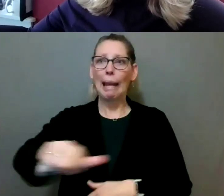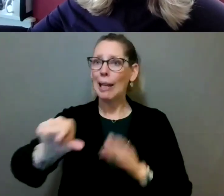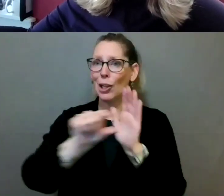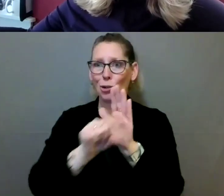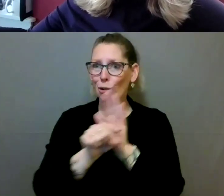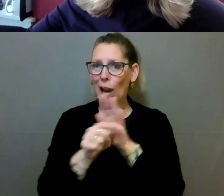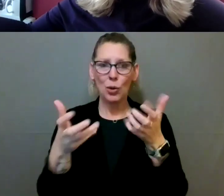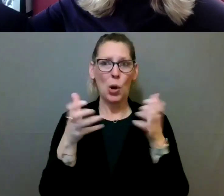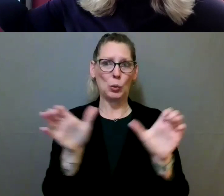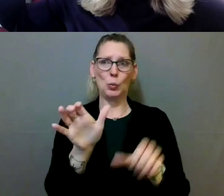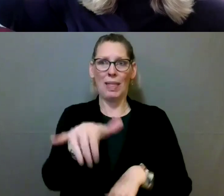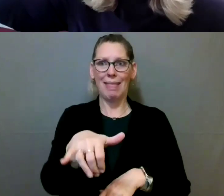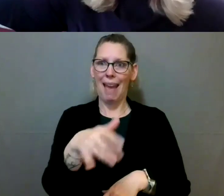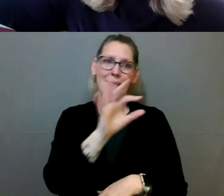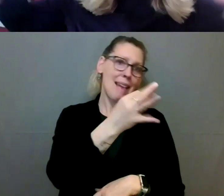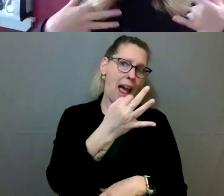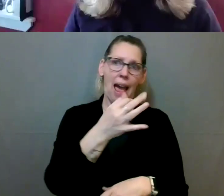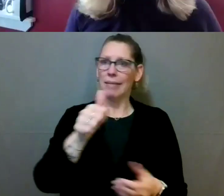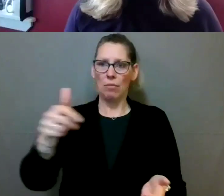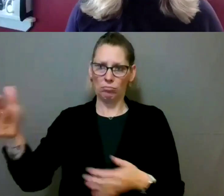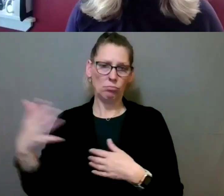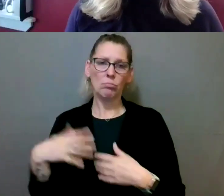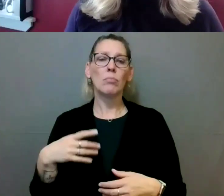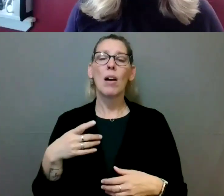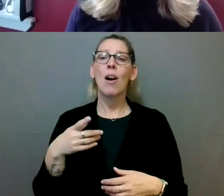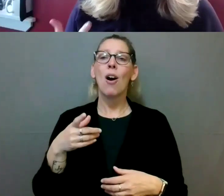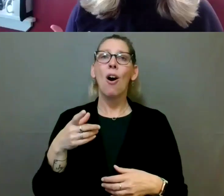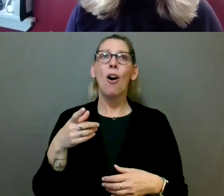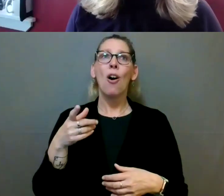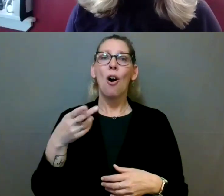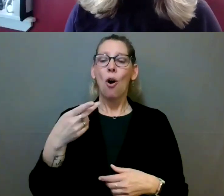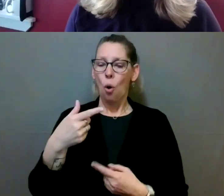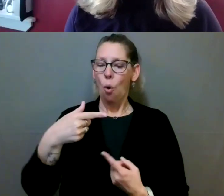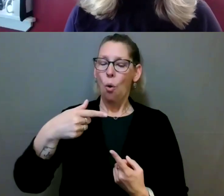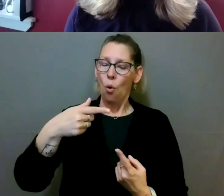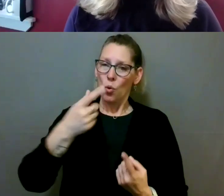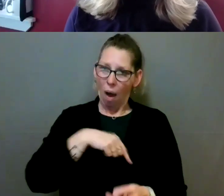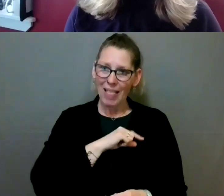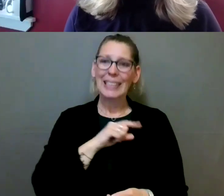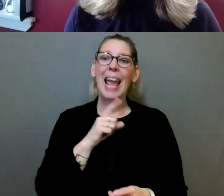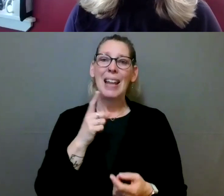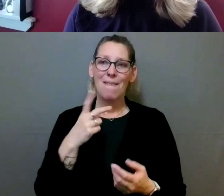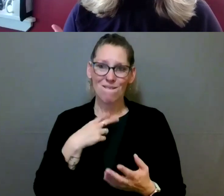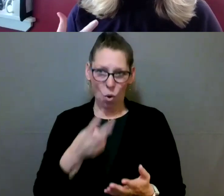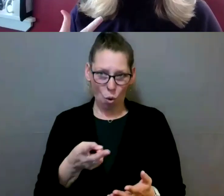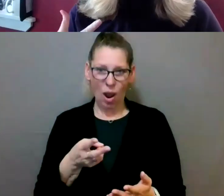Minister it to um qualitative voice we need Student firstperson voice and we need to